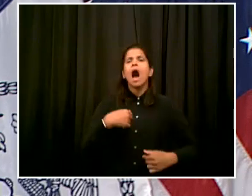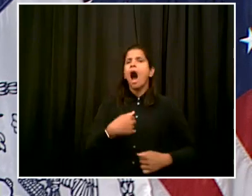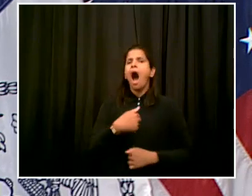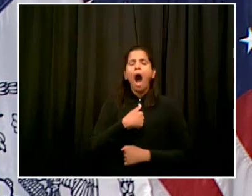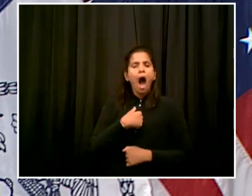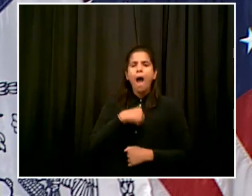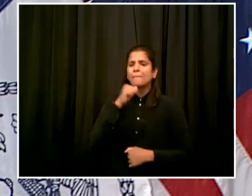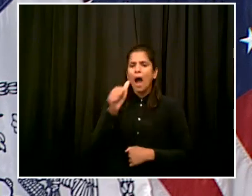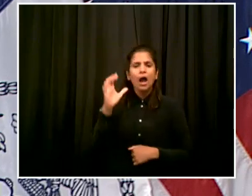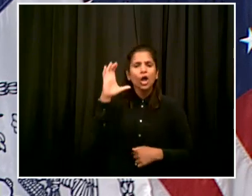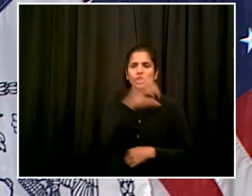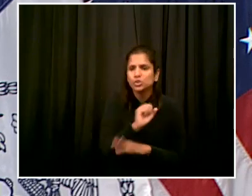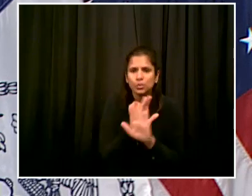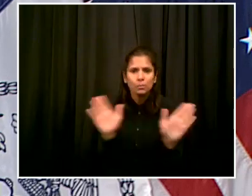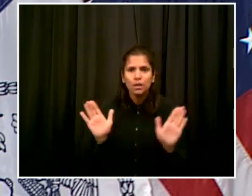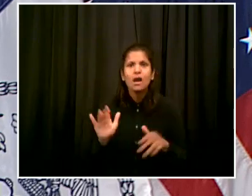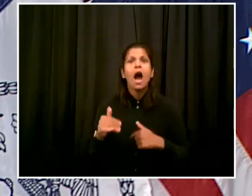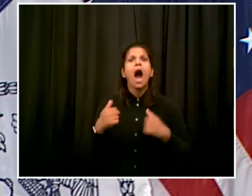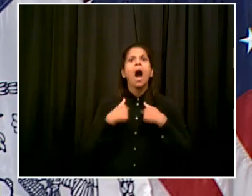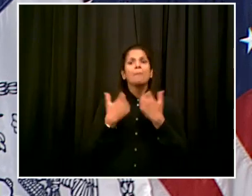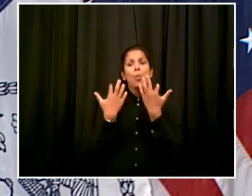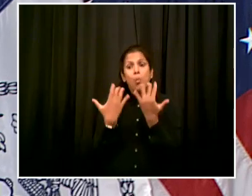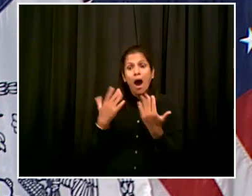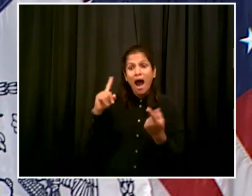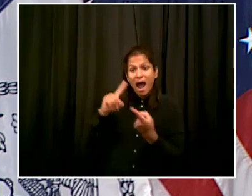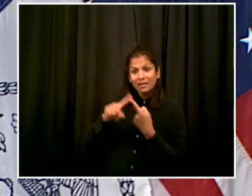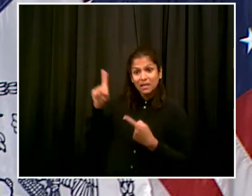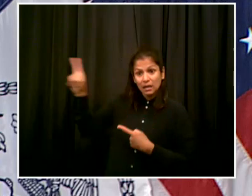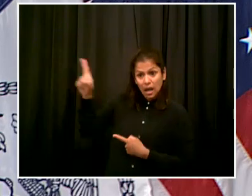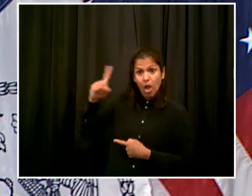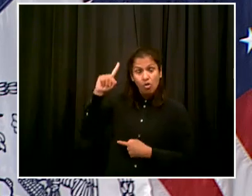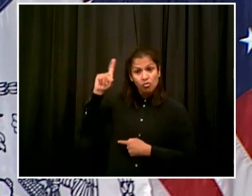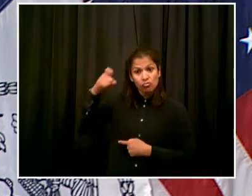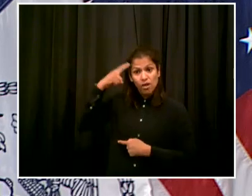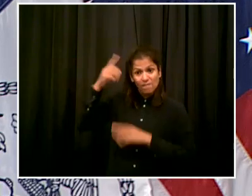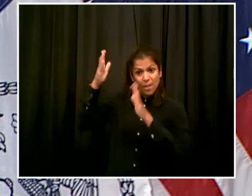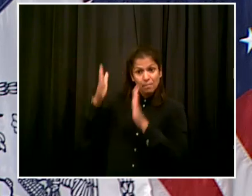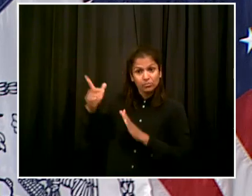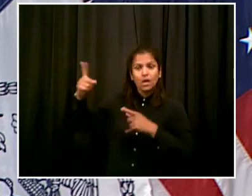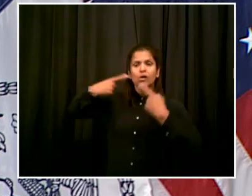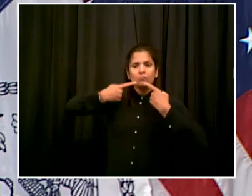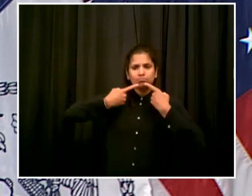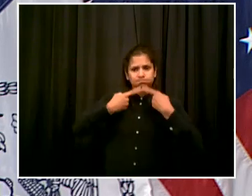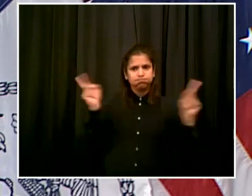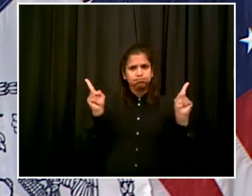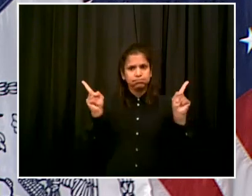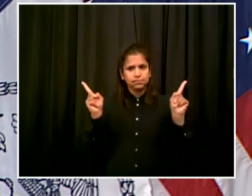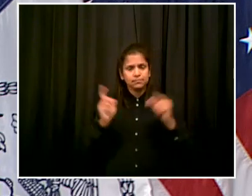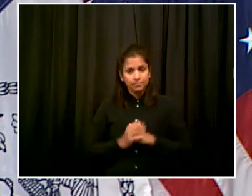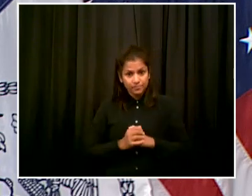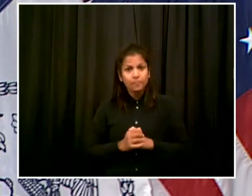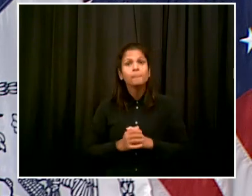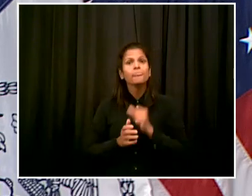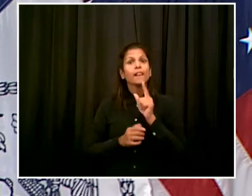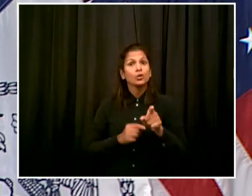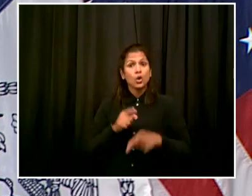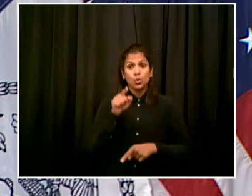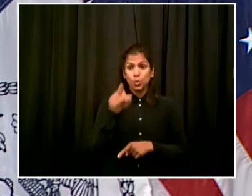HENRY, I AM NOT GOING TO SPECULATE. I APPRECIATE THE QUESTION BUT I WILL NT O ESPCAULTE. WHEN THE GOVERNOR COMES TO HIS FINAL